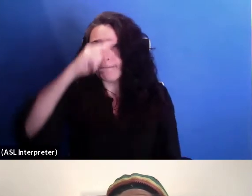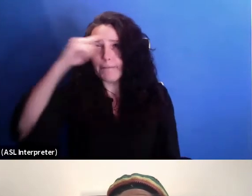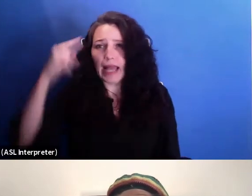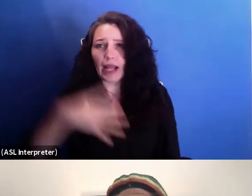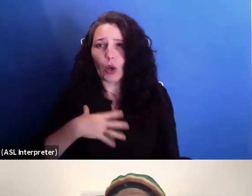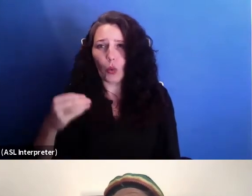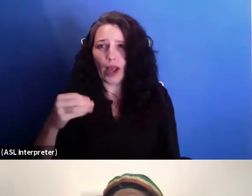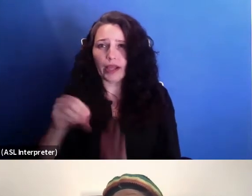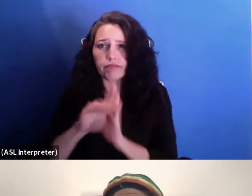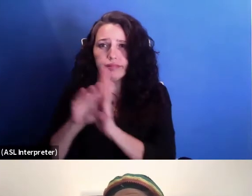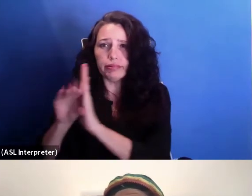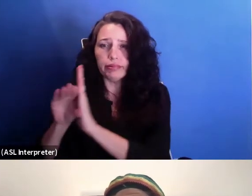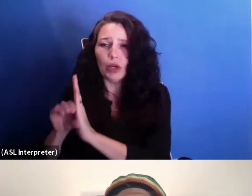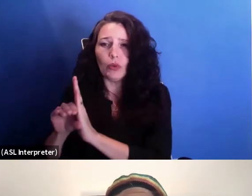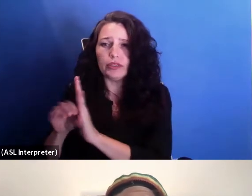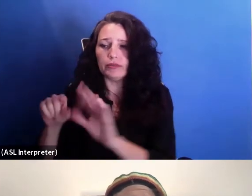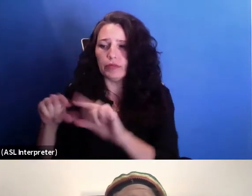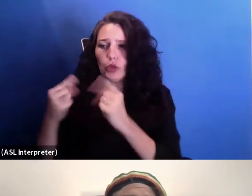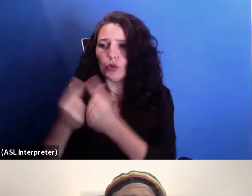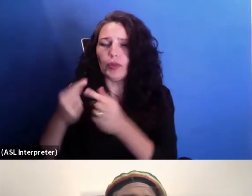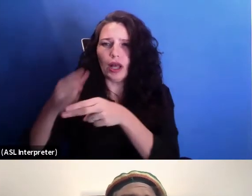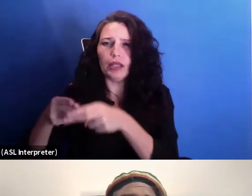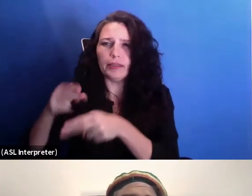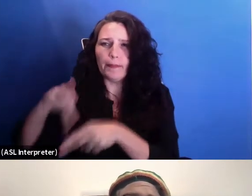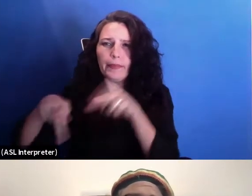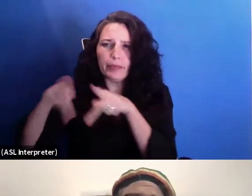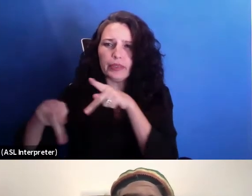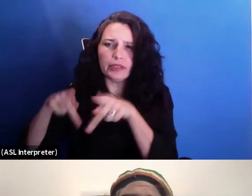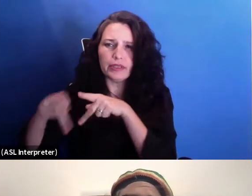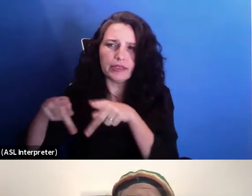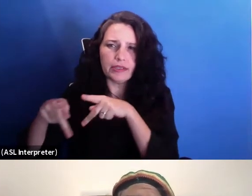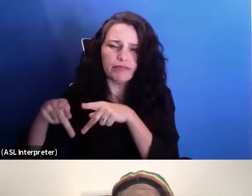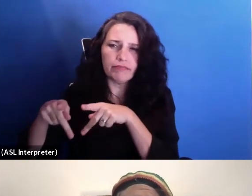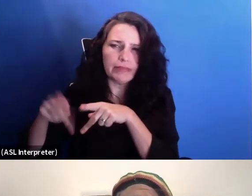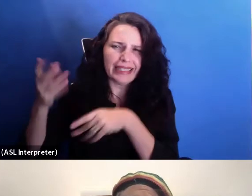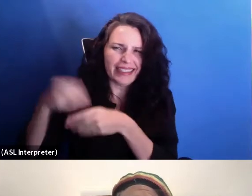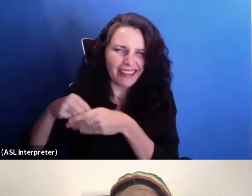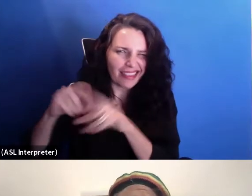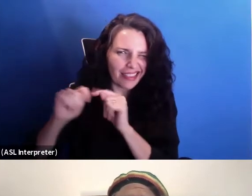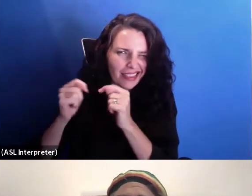which showed up at Camp Jened and the eight millimeter from Camp was shot by people